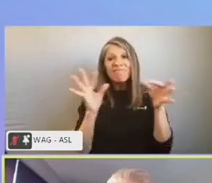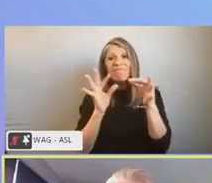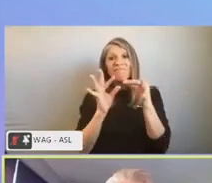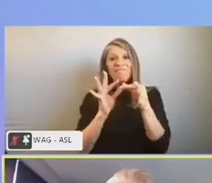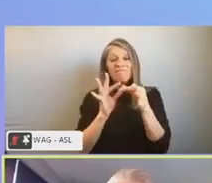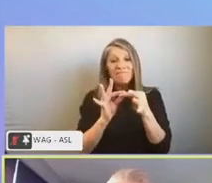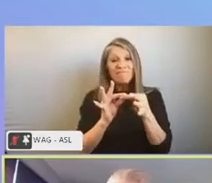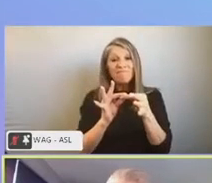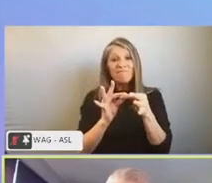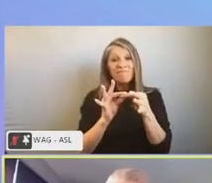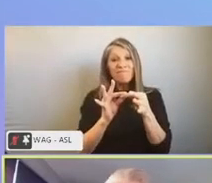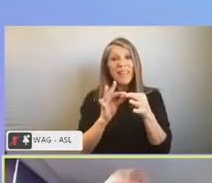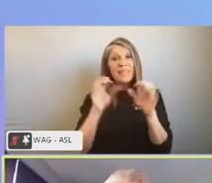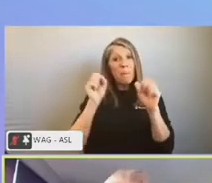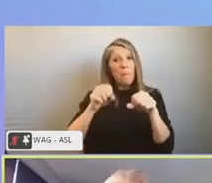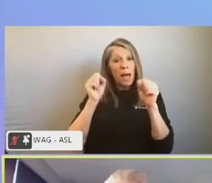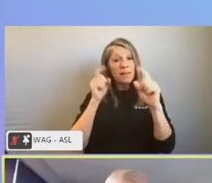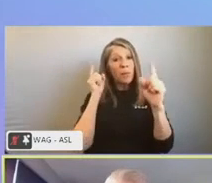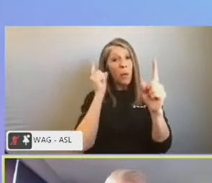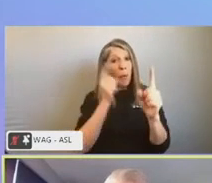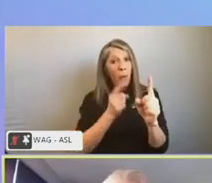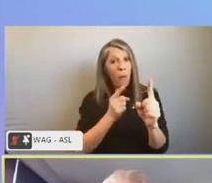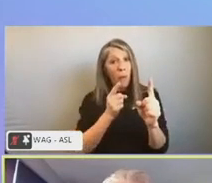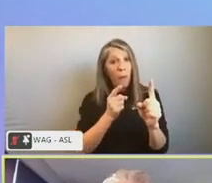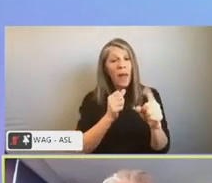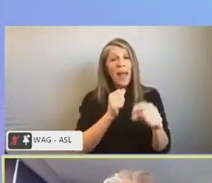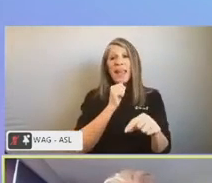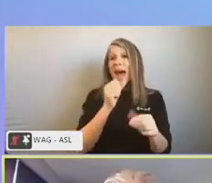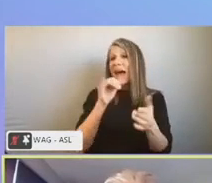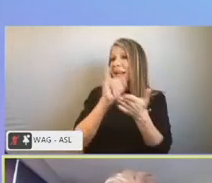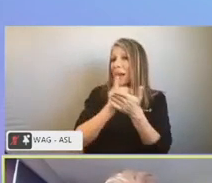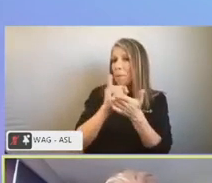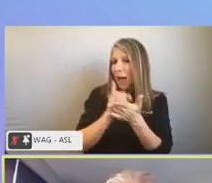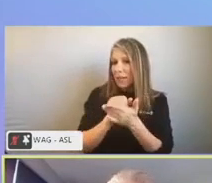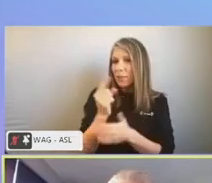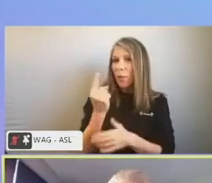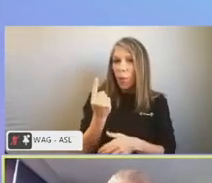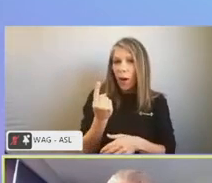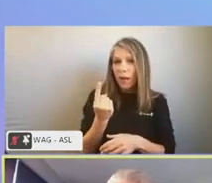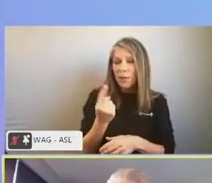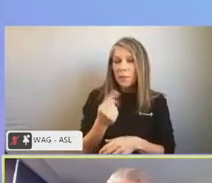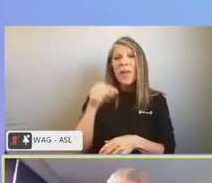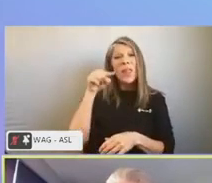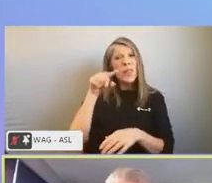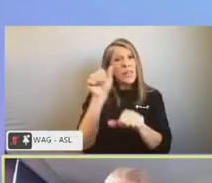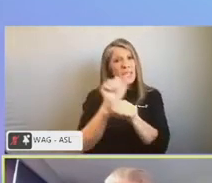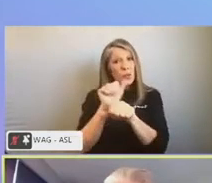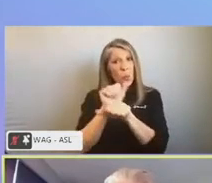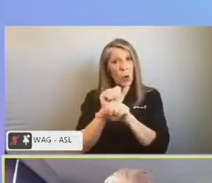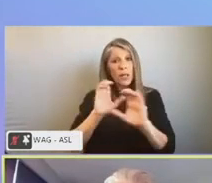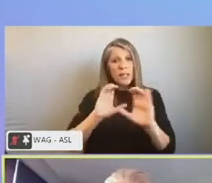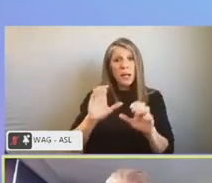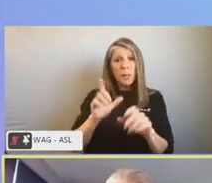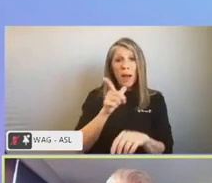a place where we can begin to see closing that gap as a possible goal and not